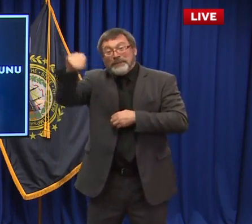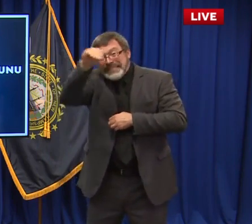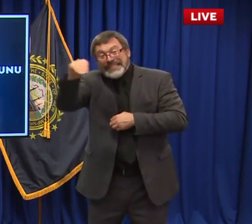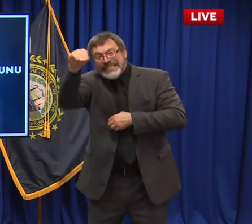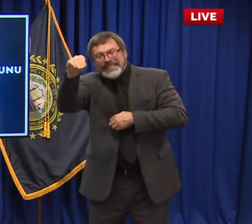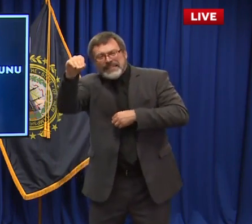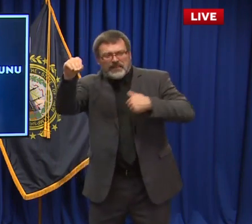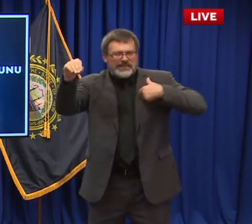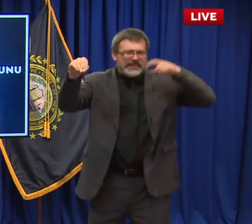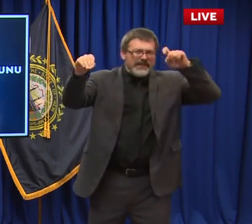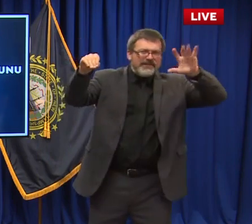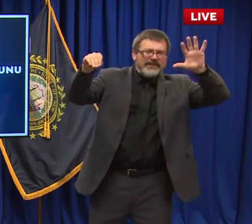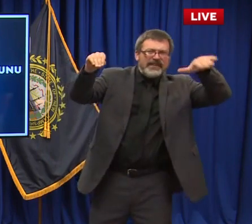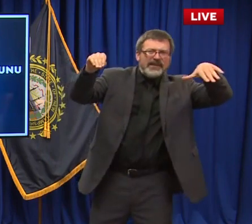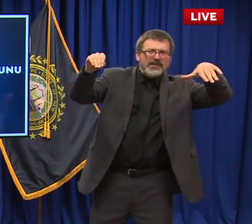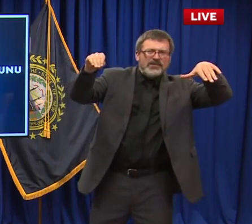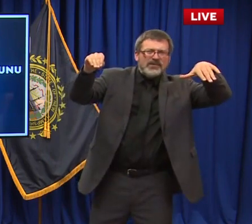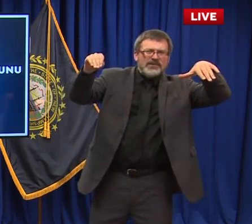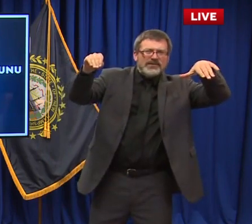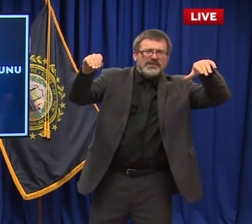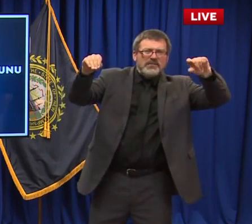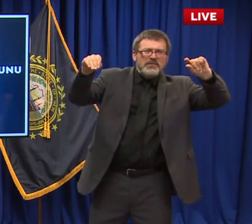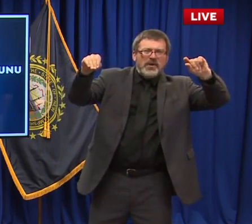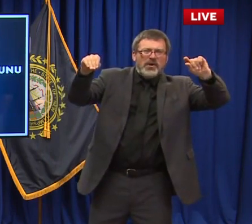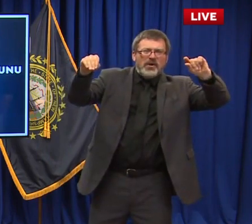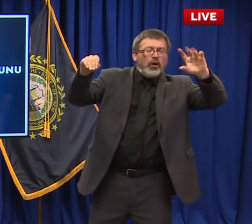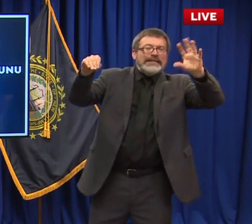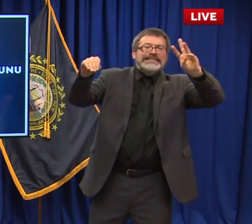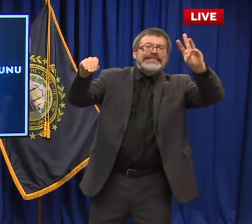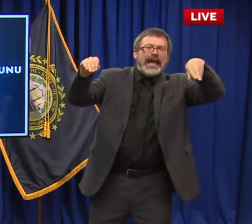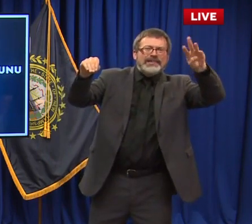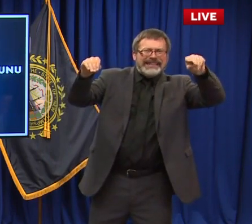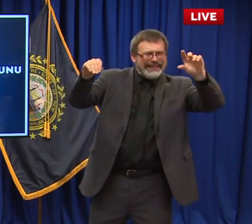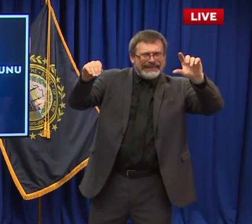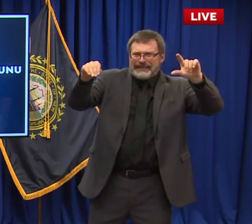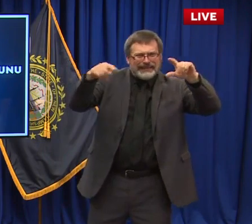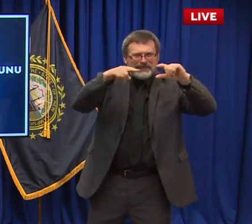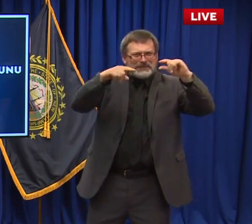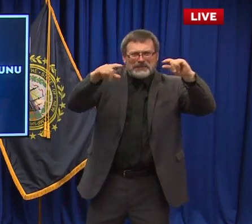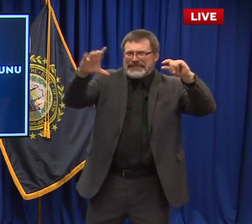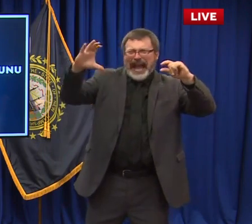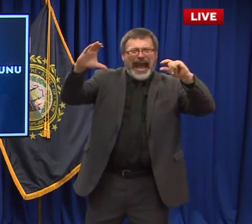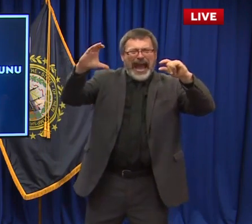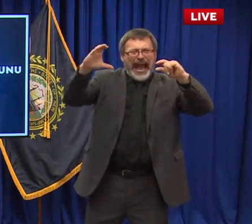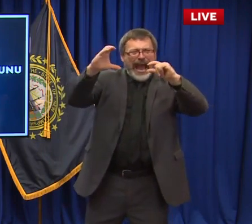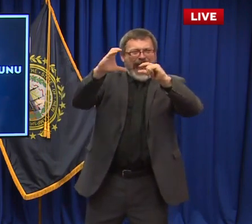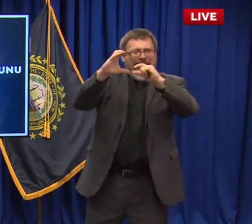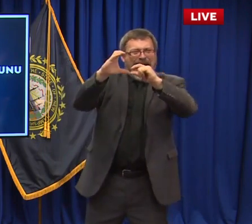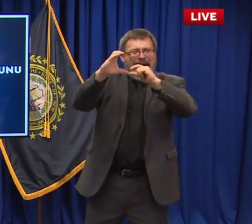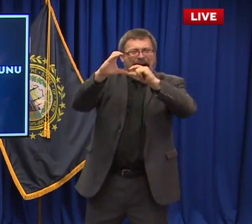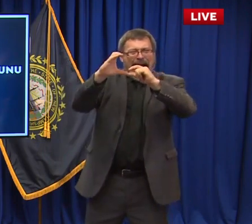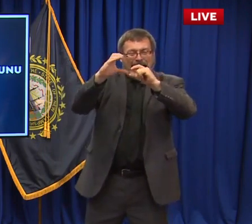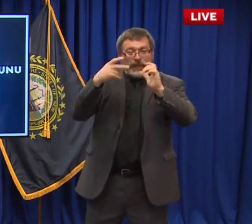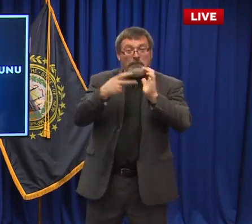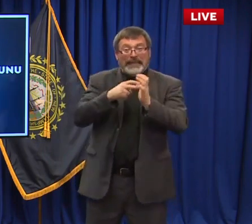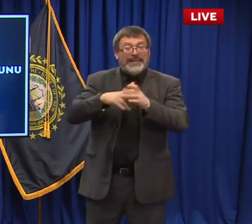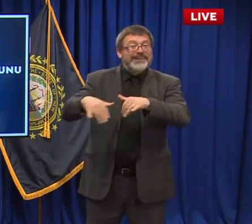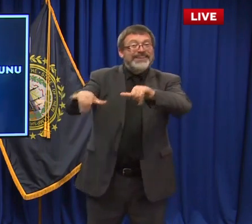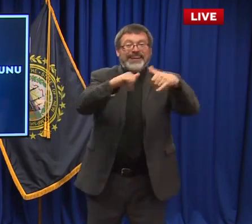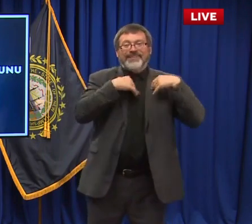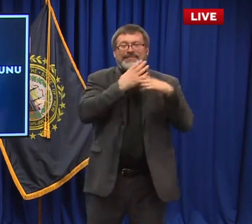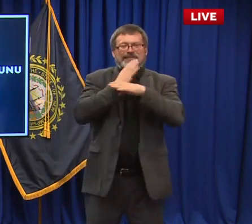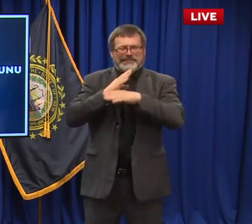FROM WHAT WE KNOW, DISTILL A FRACTION OF A PERCENT OF INDIVIDUALS IN THIS STATE THAT WE KNOW HAS TESTED POSITIVE FOR COVID.